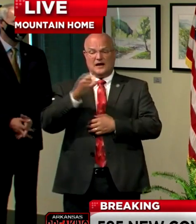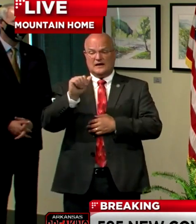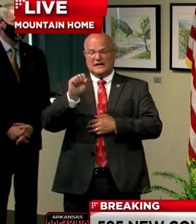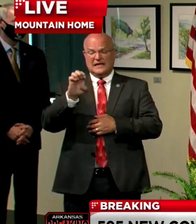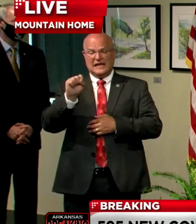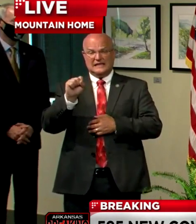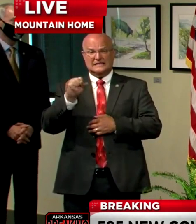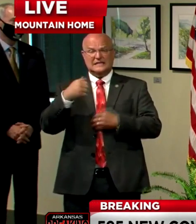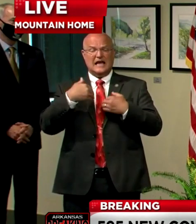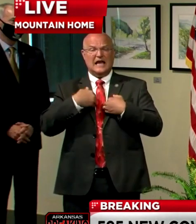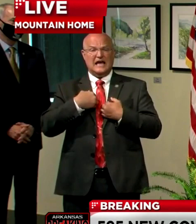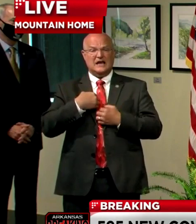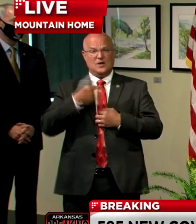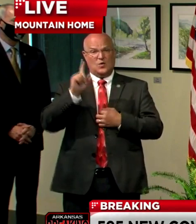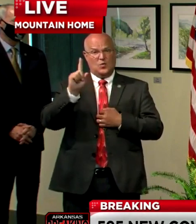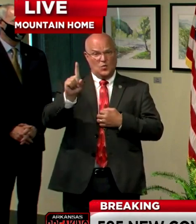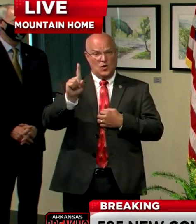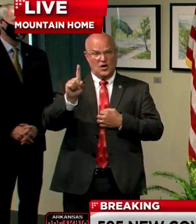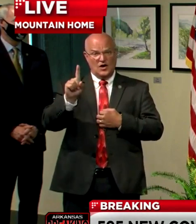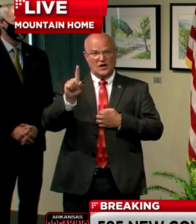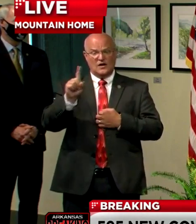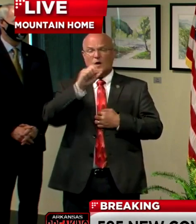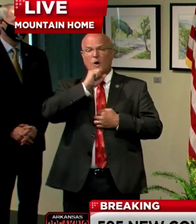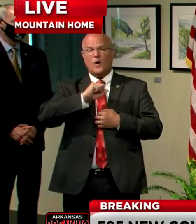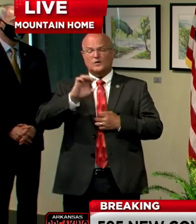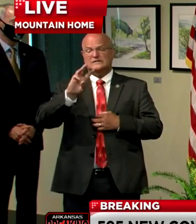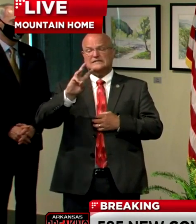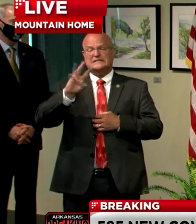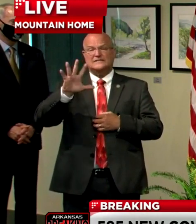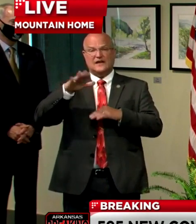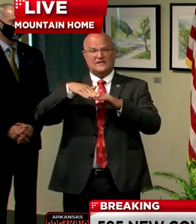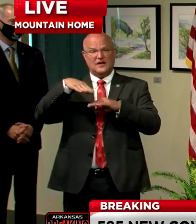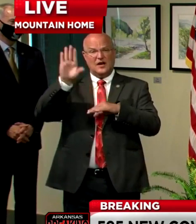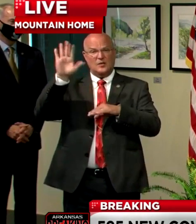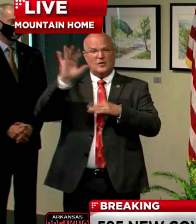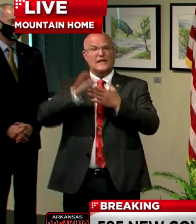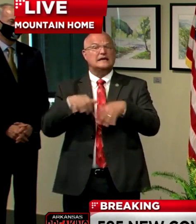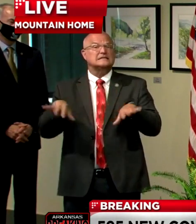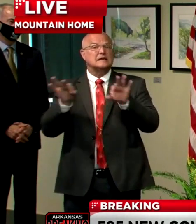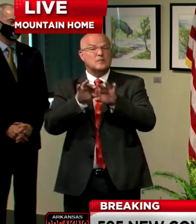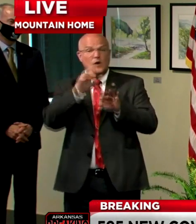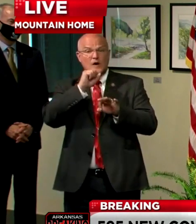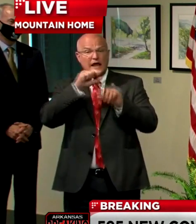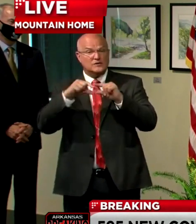IN BAXTER COUNTY BECAUSE WE HAD RELATIVELY FEW CASES OF OUR